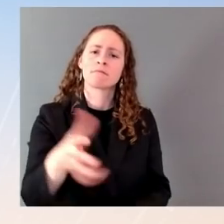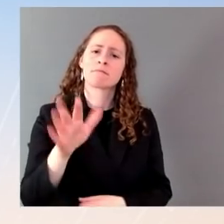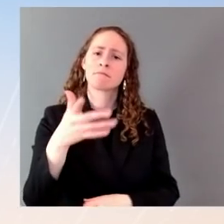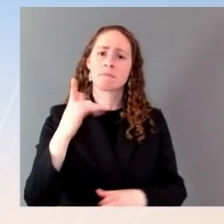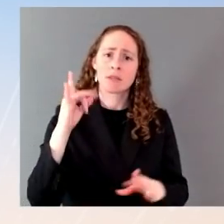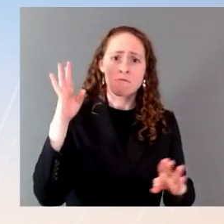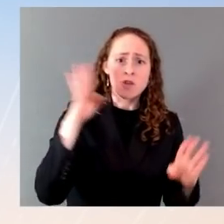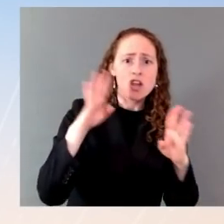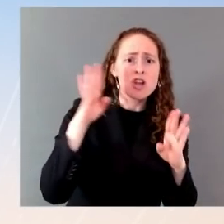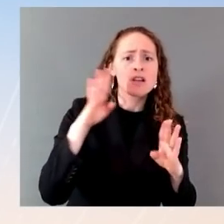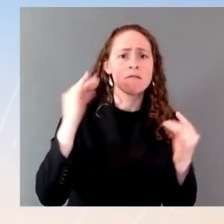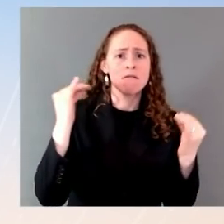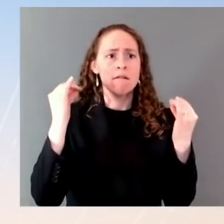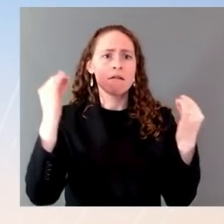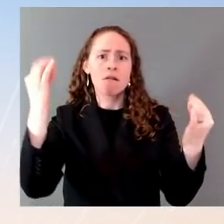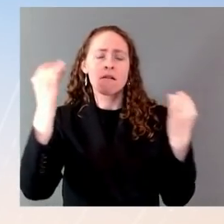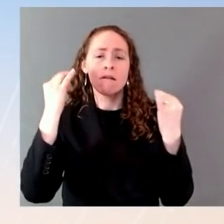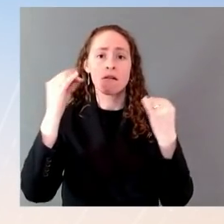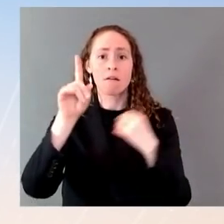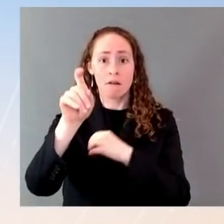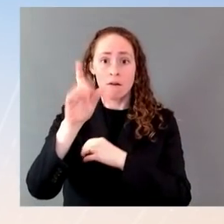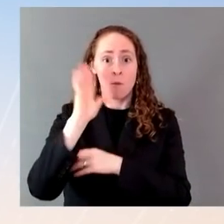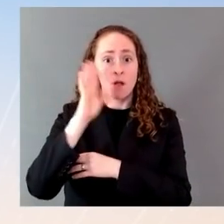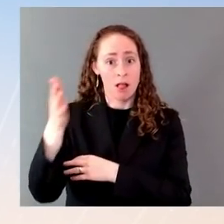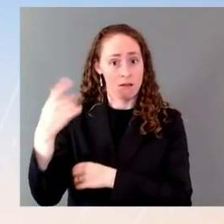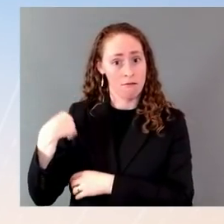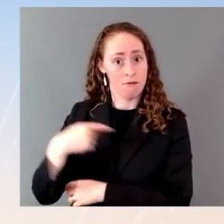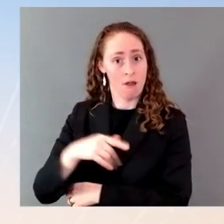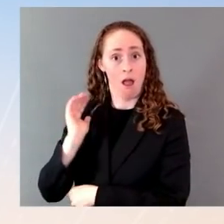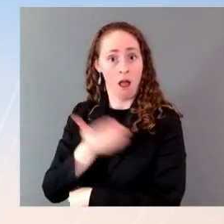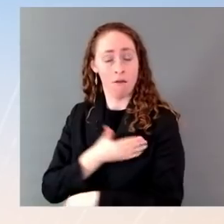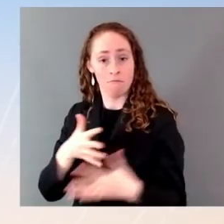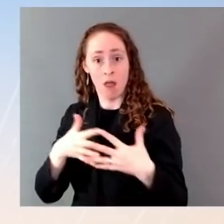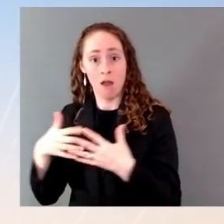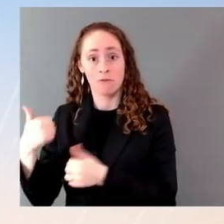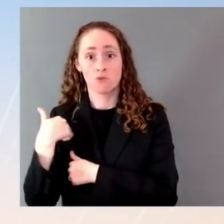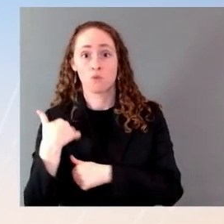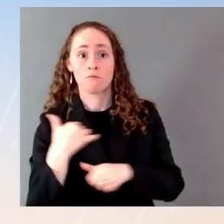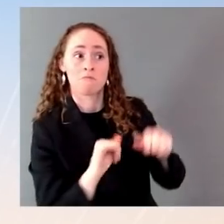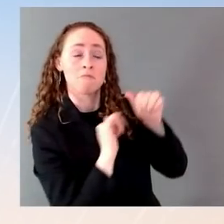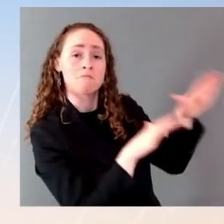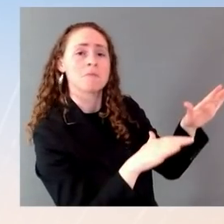we do that as a matter of course. The question is: What additional capabilities can we provide